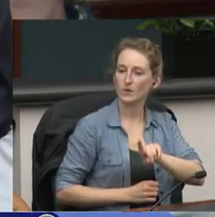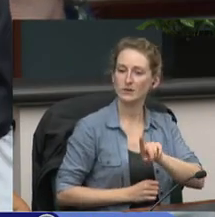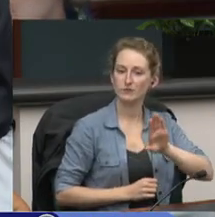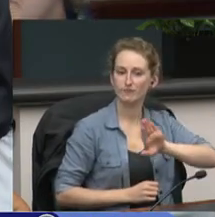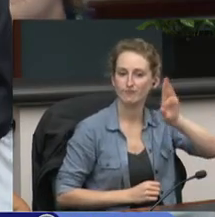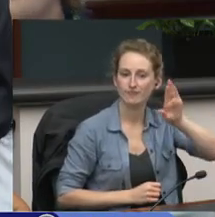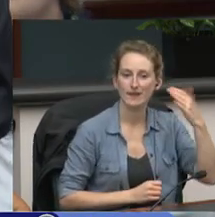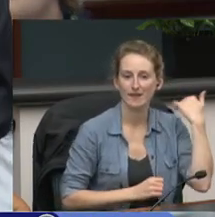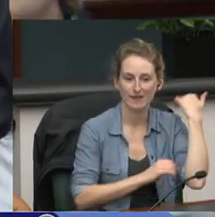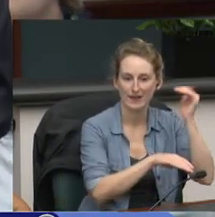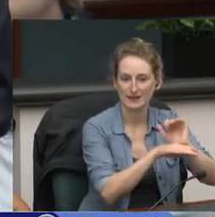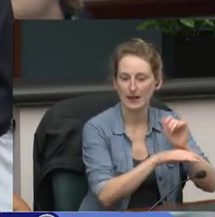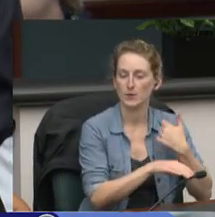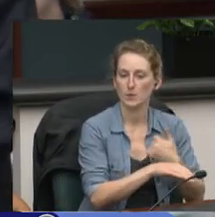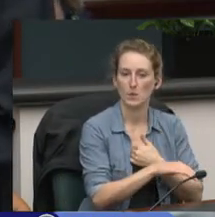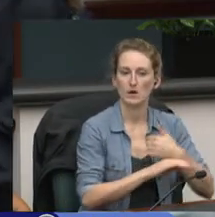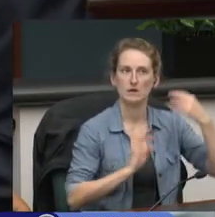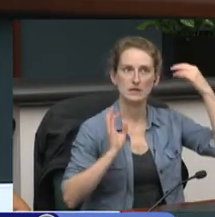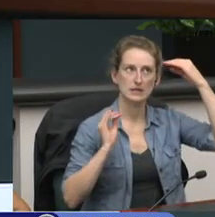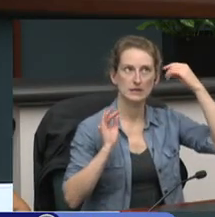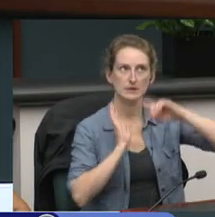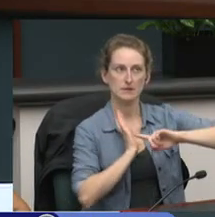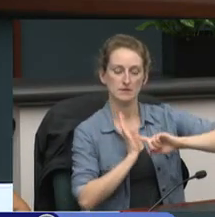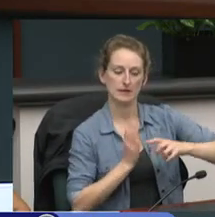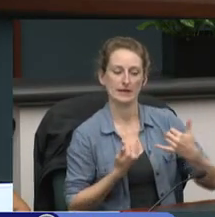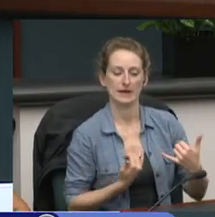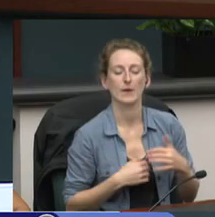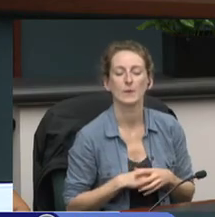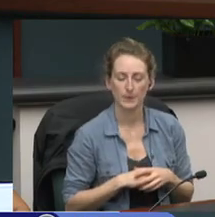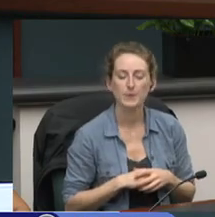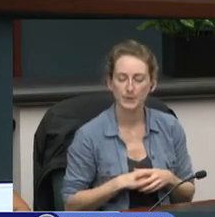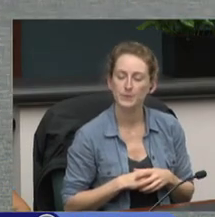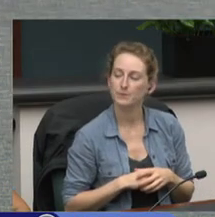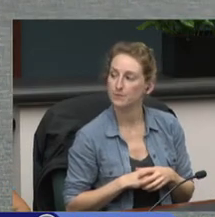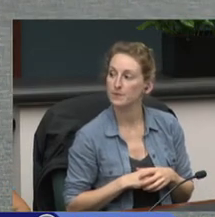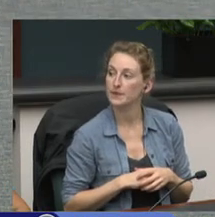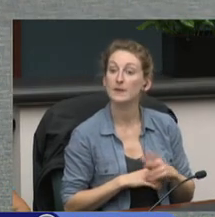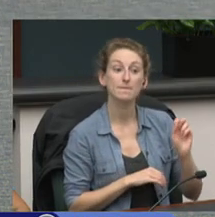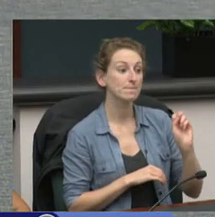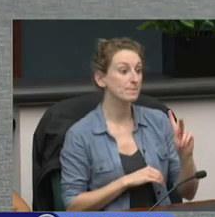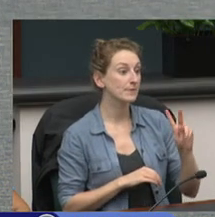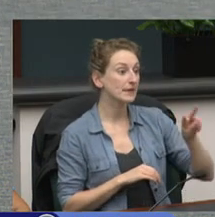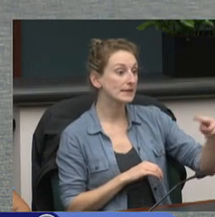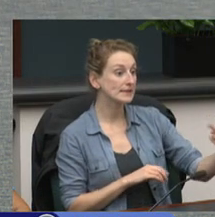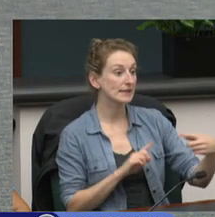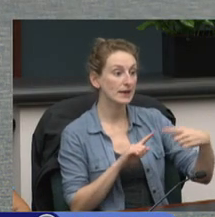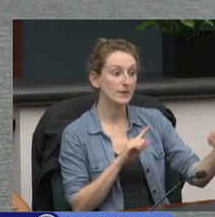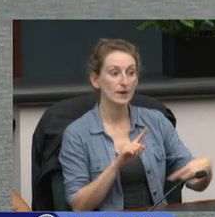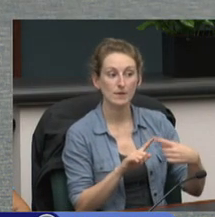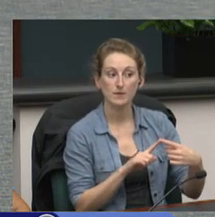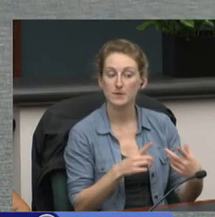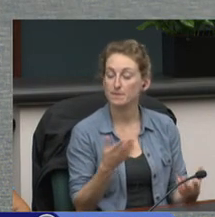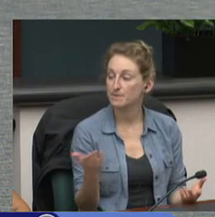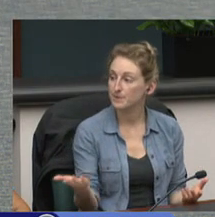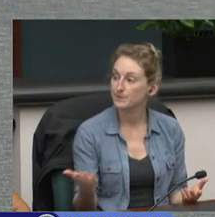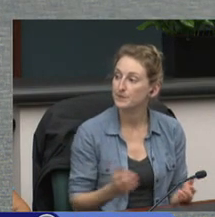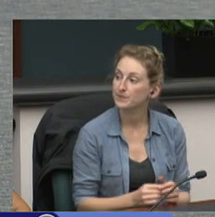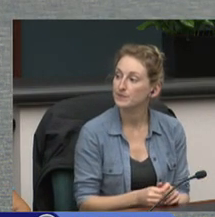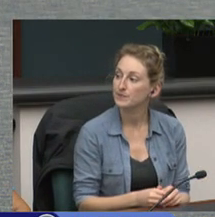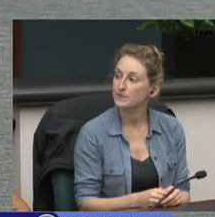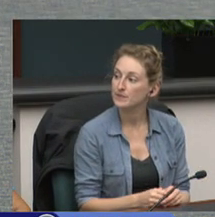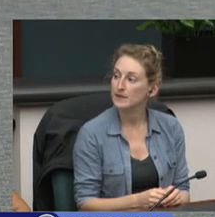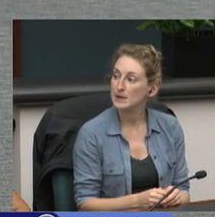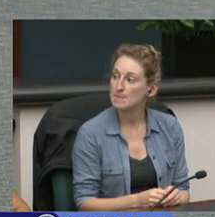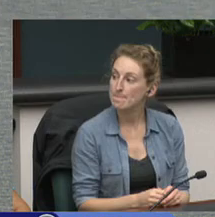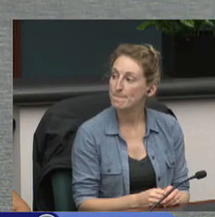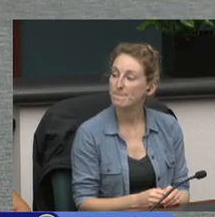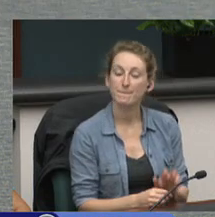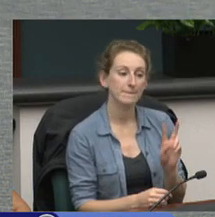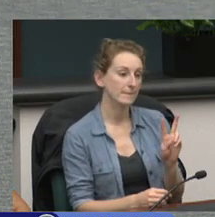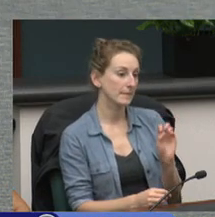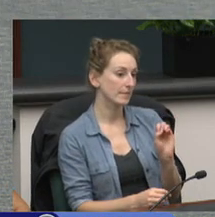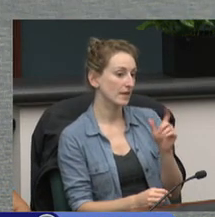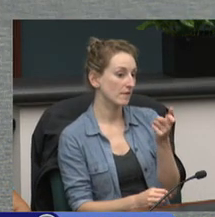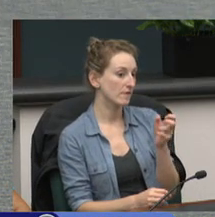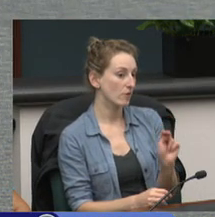about that right now very good things second round questions councillor Vaughn